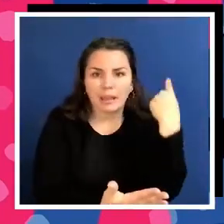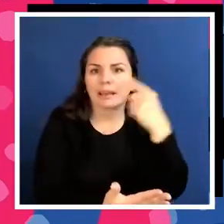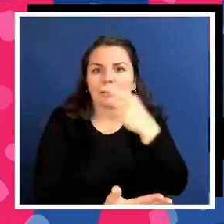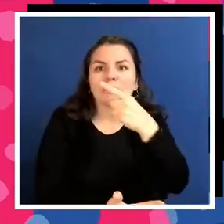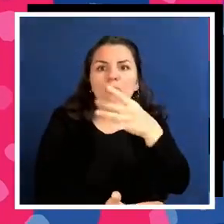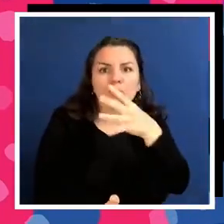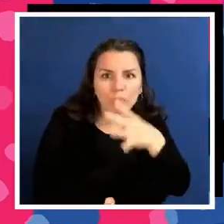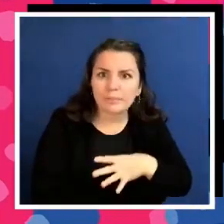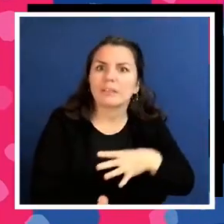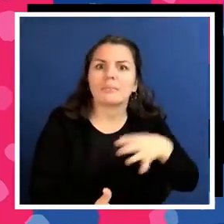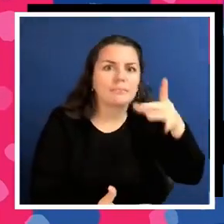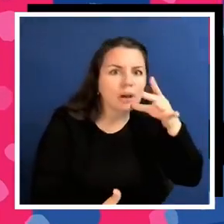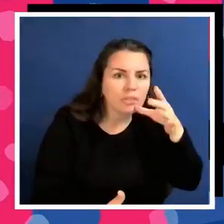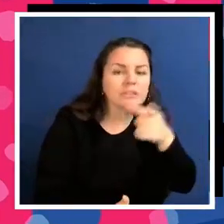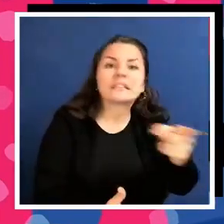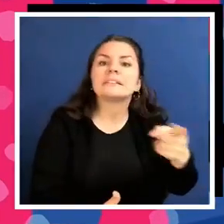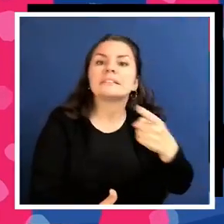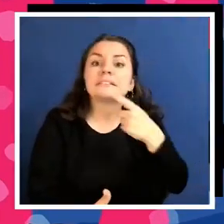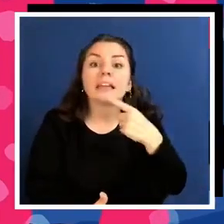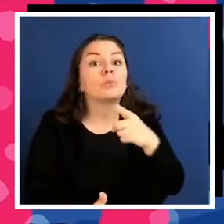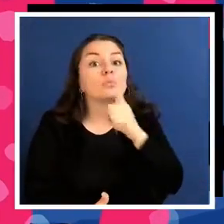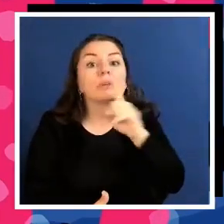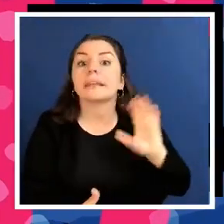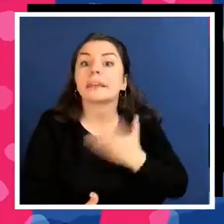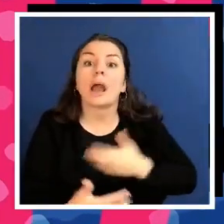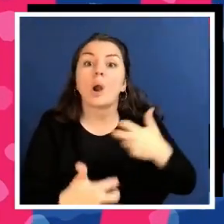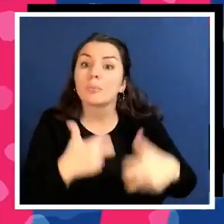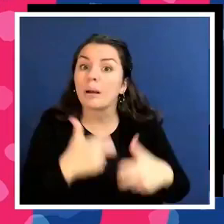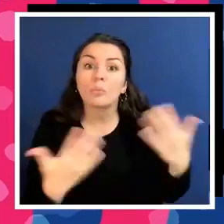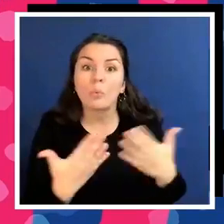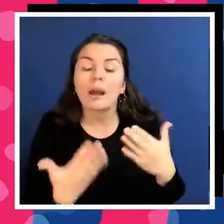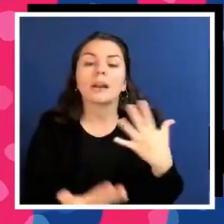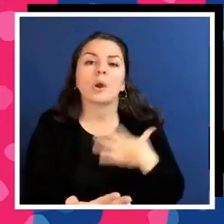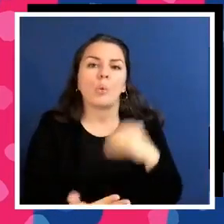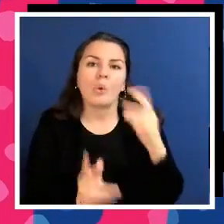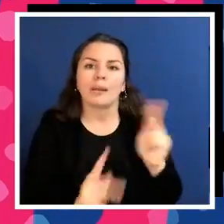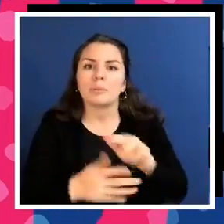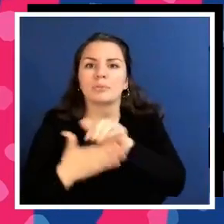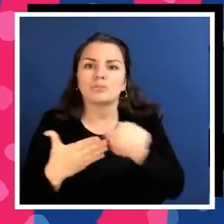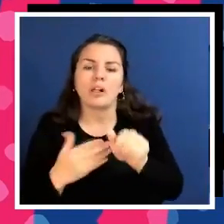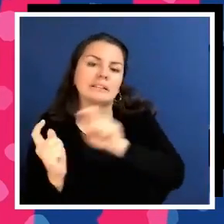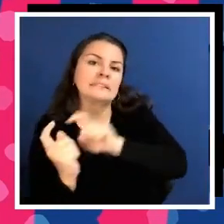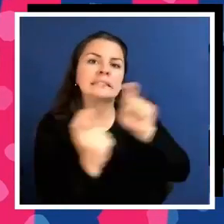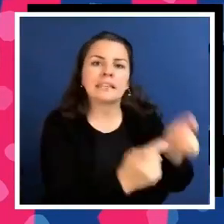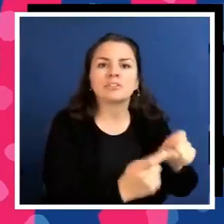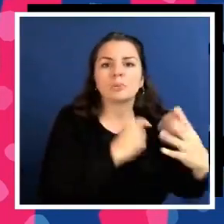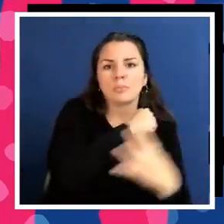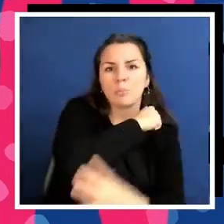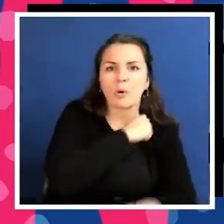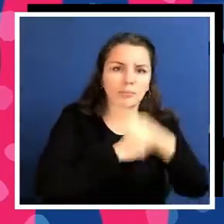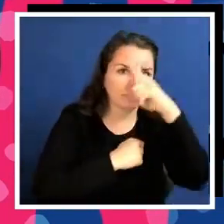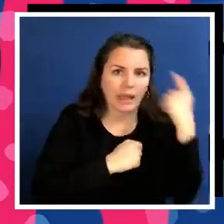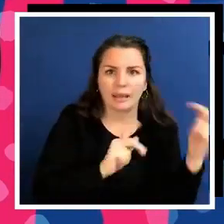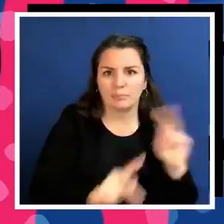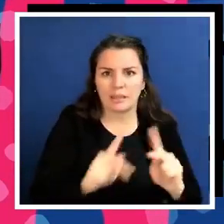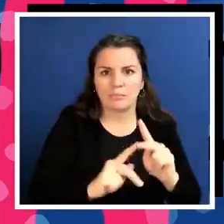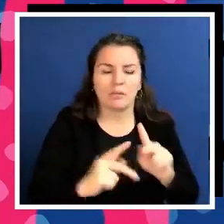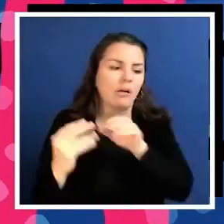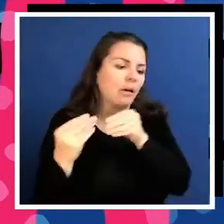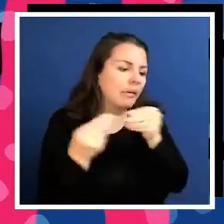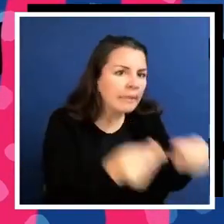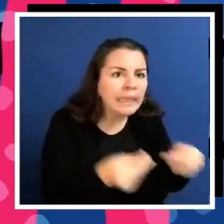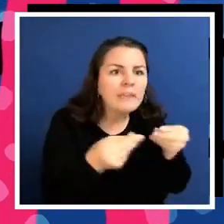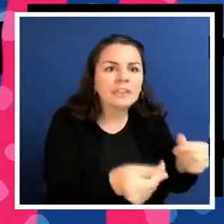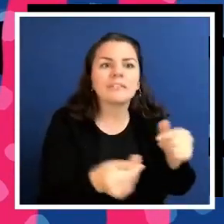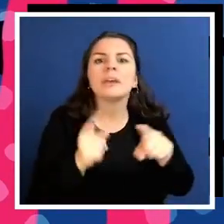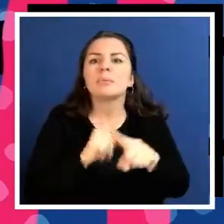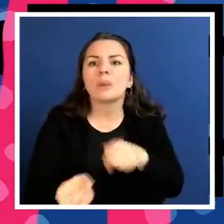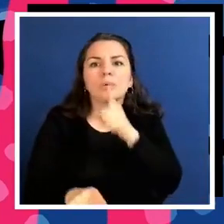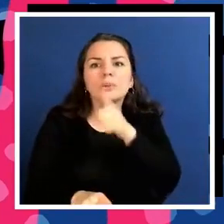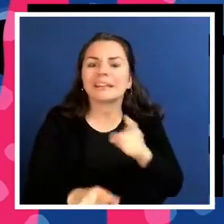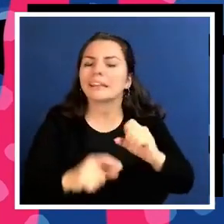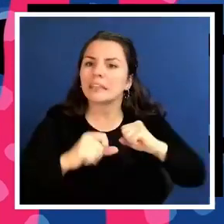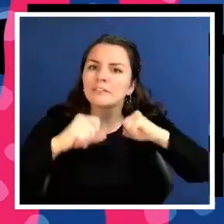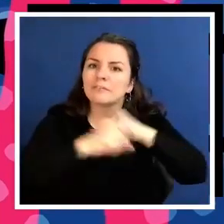BY VILIFYING MOTHERS,